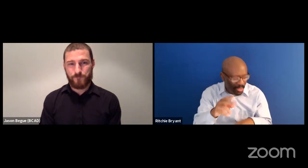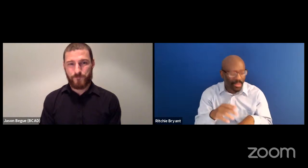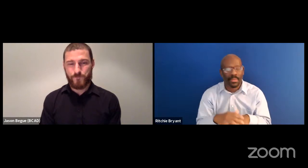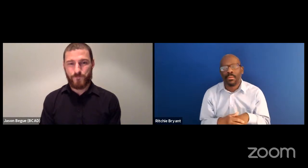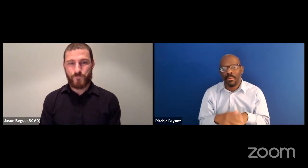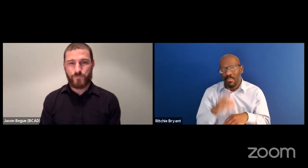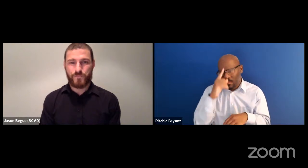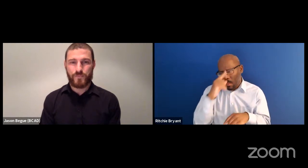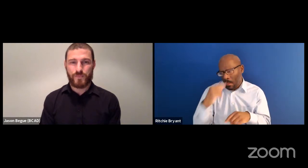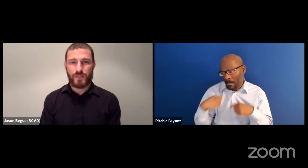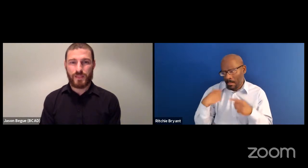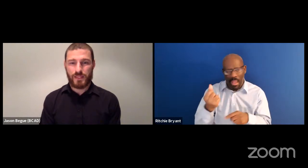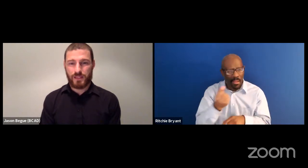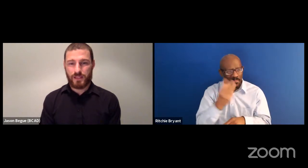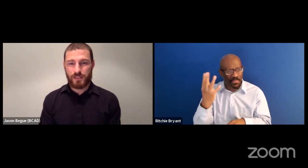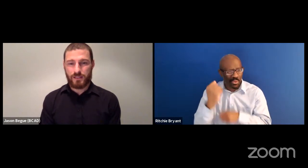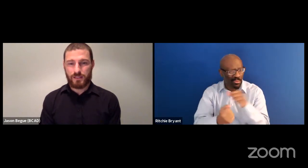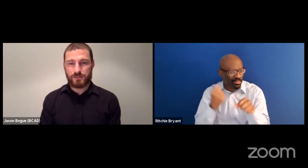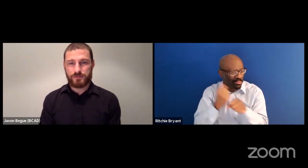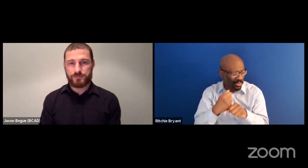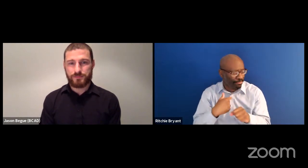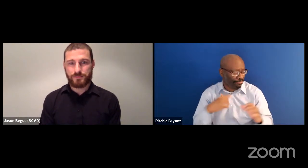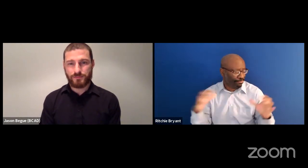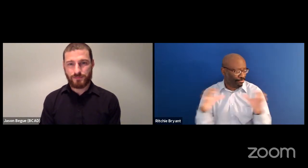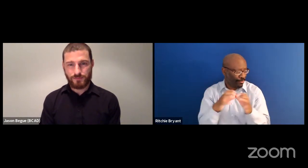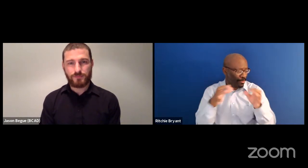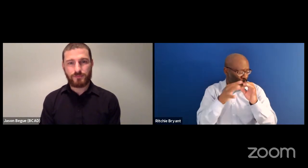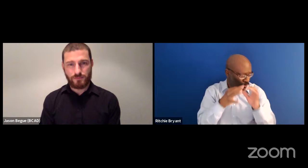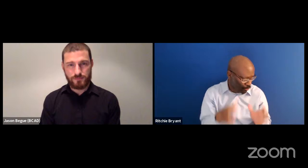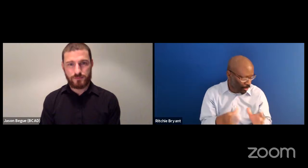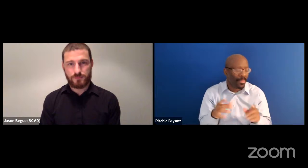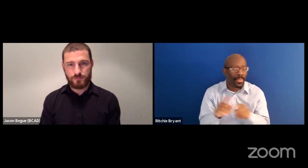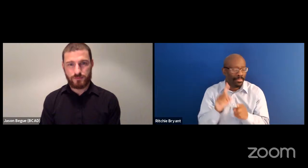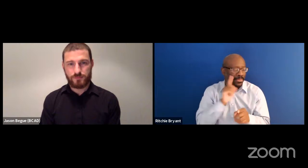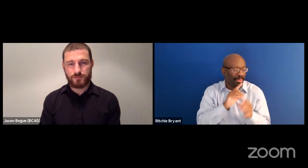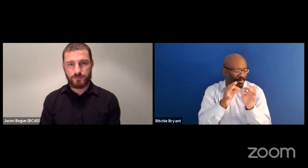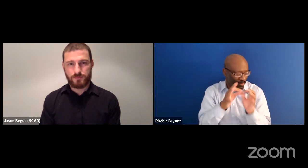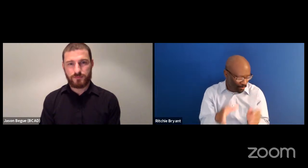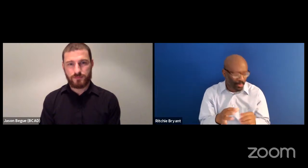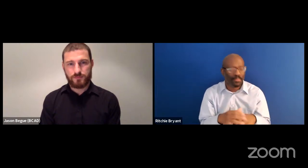as a staff interpreter at Gallaudet University. I worked there for several years as a certified